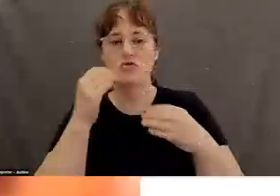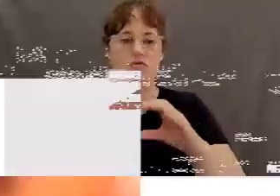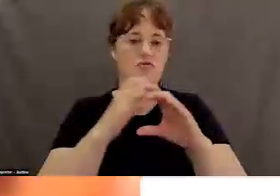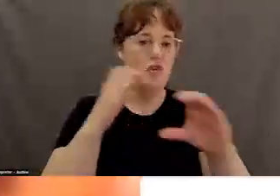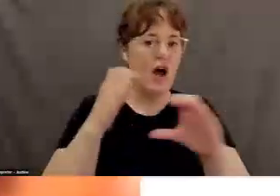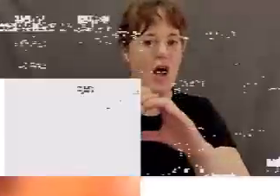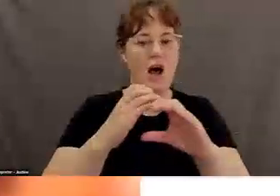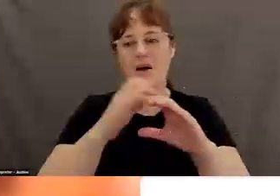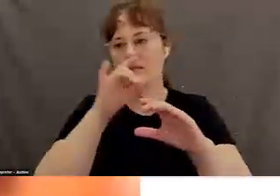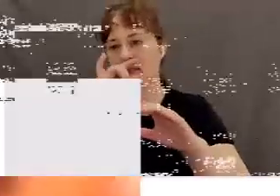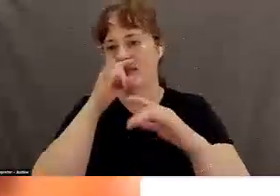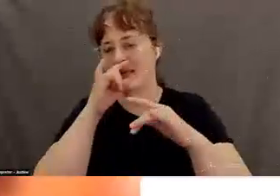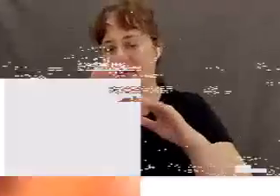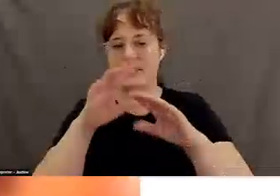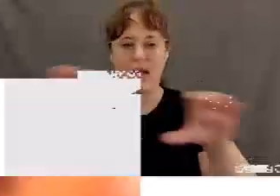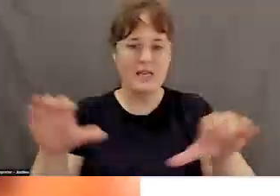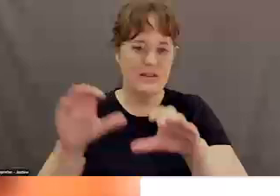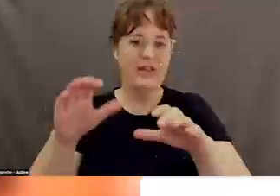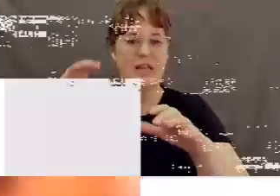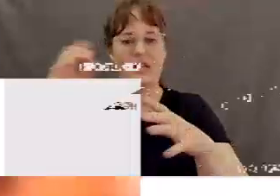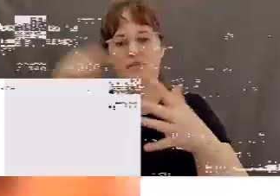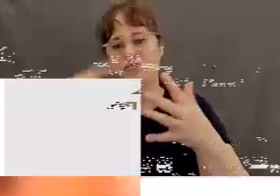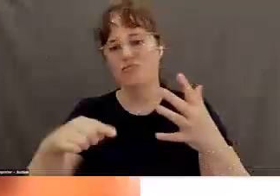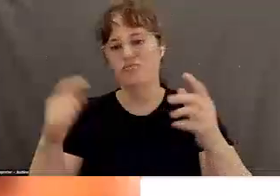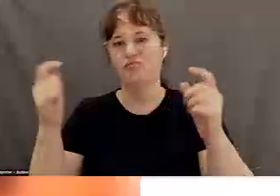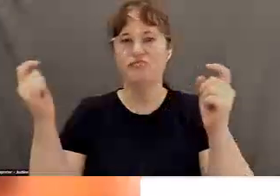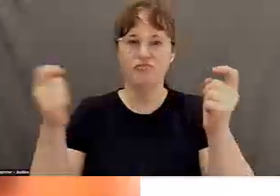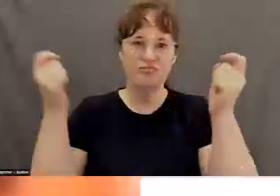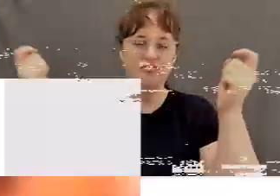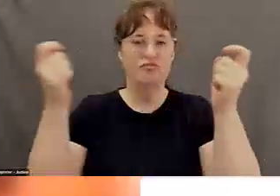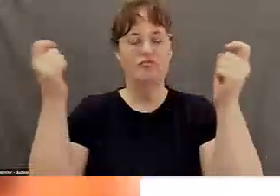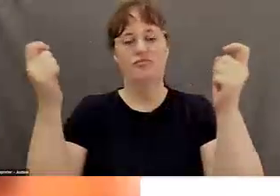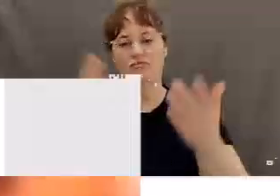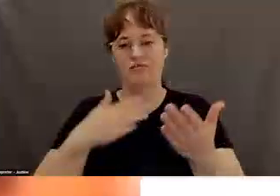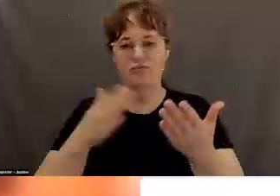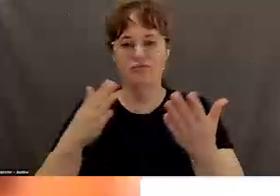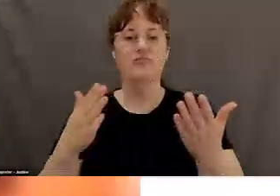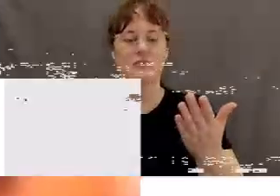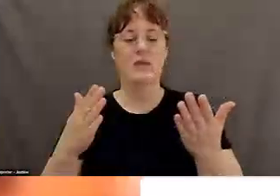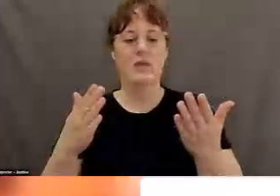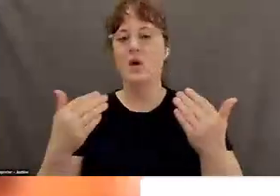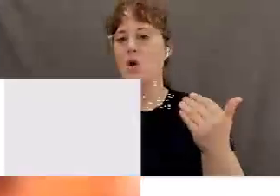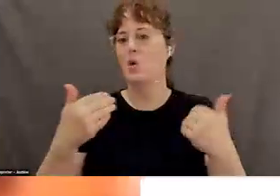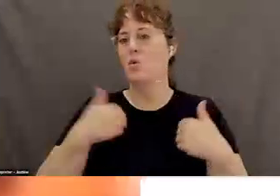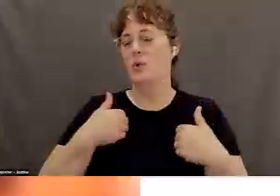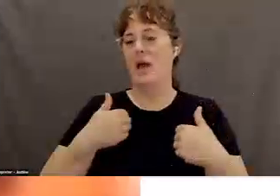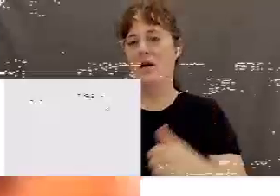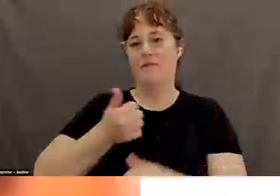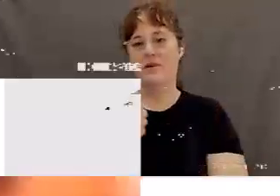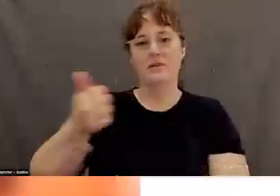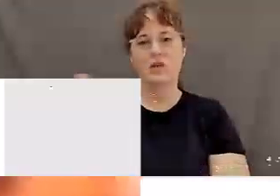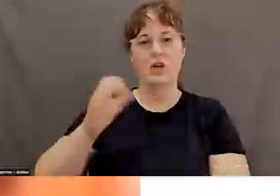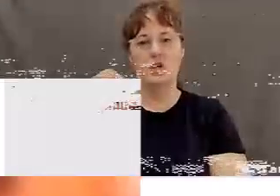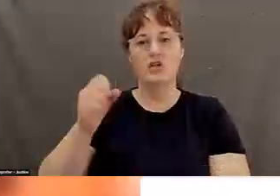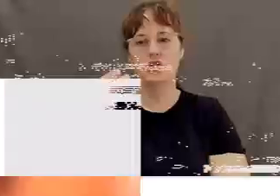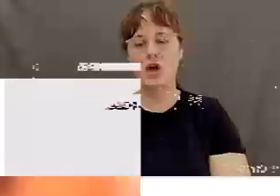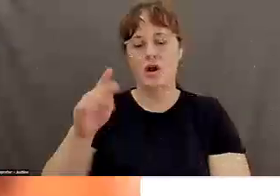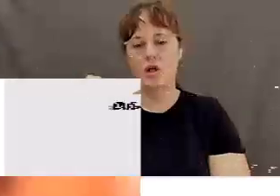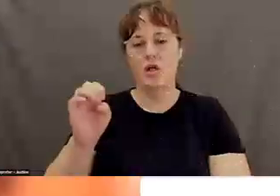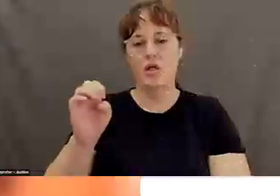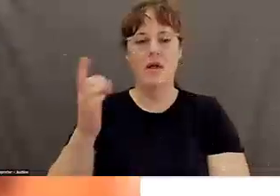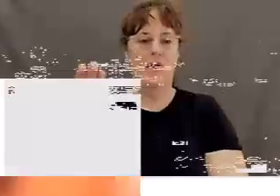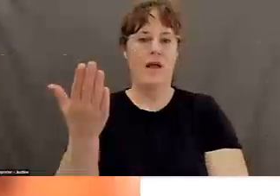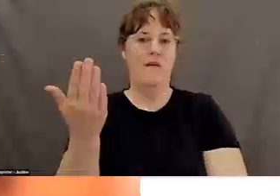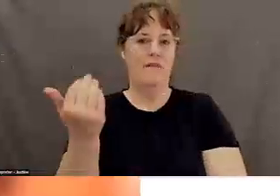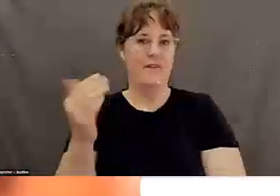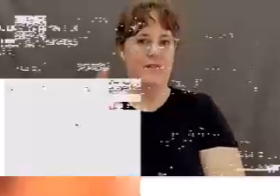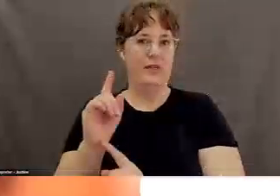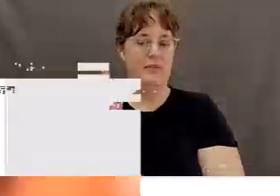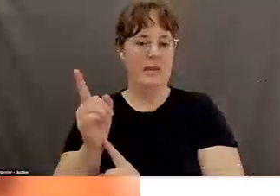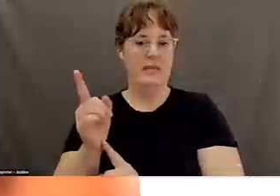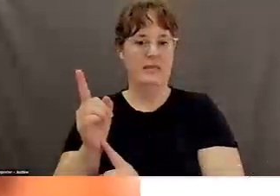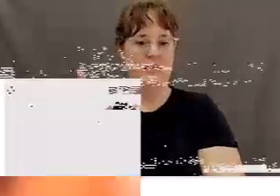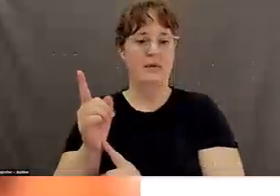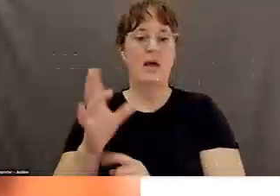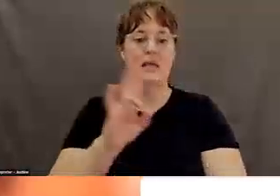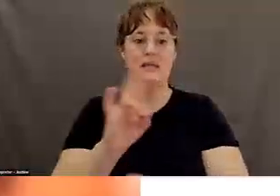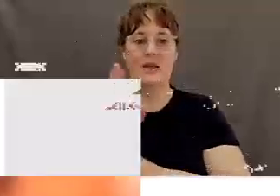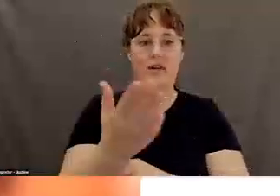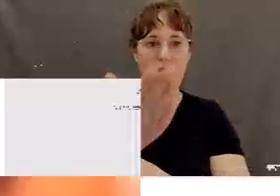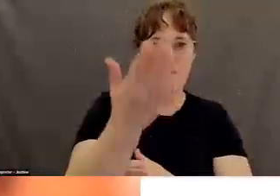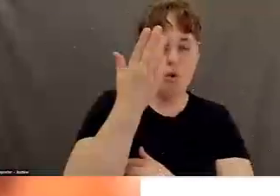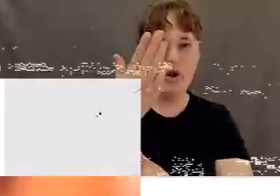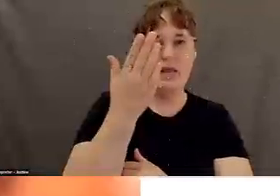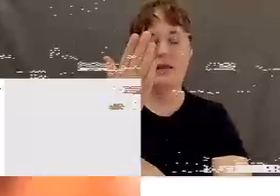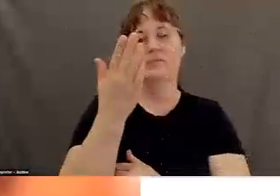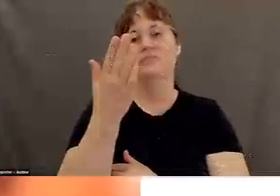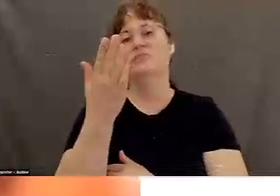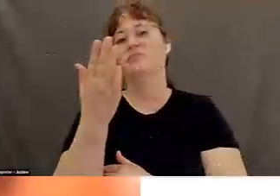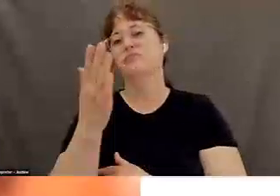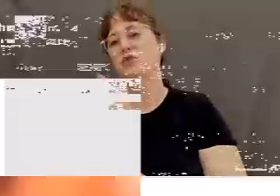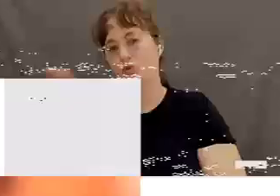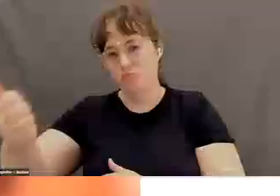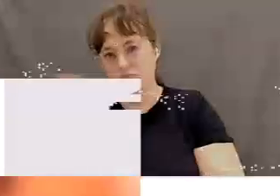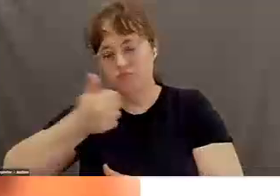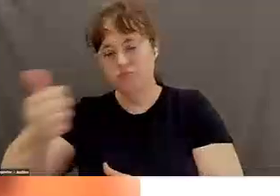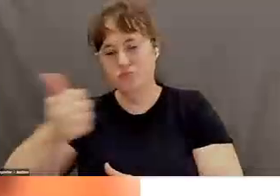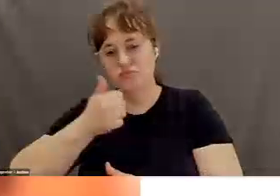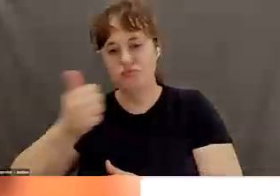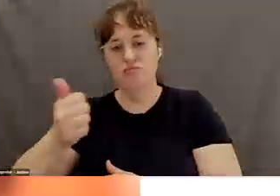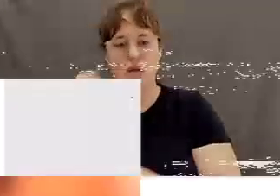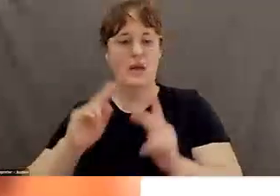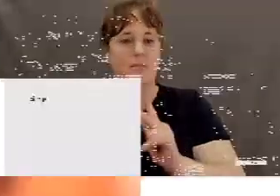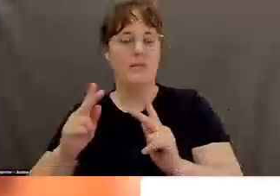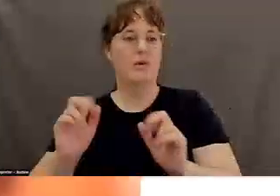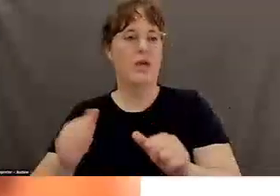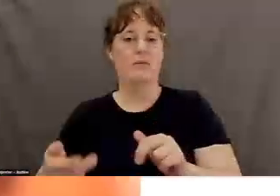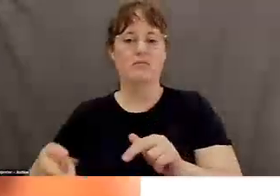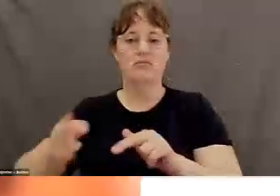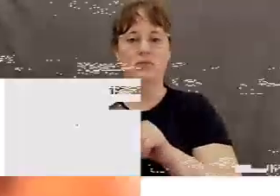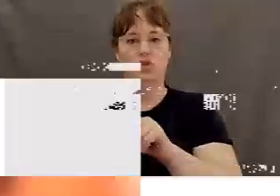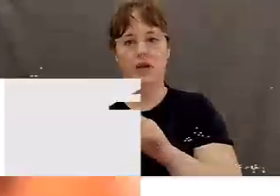Boardroom: And to help get people to the event, we'll be running shuttles from the Mount Baker and South Bellevue stations every 15 minutes, starting at 7 a.m. Then, starting at around 10, people can simply jump on the train for the trip back.